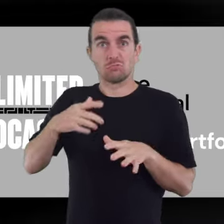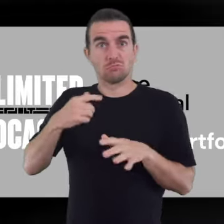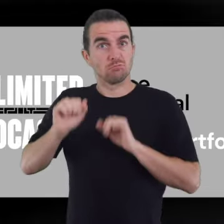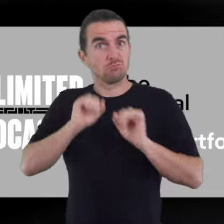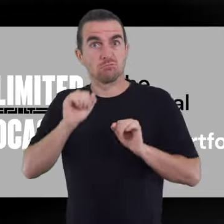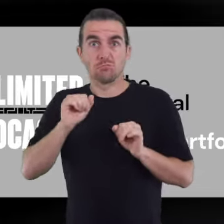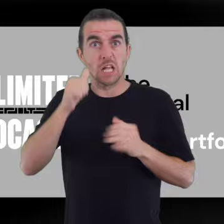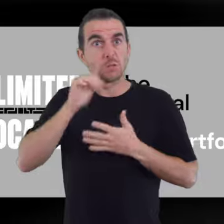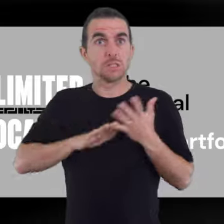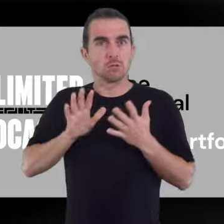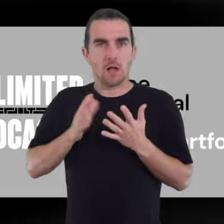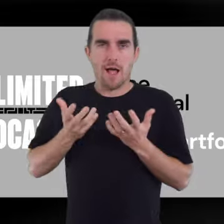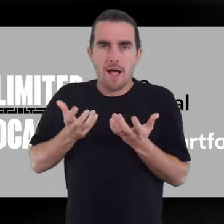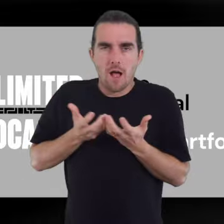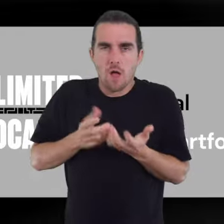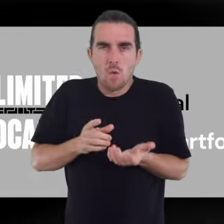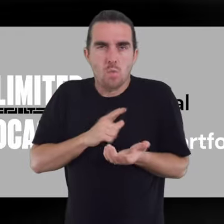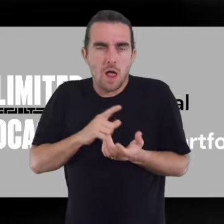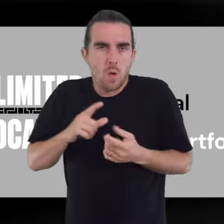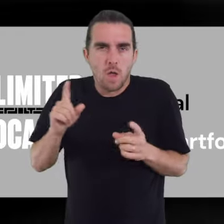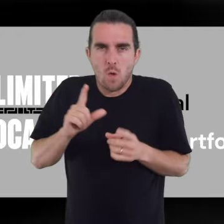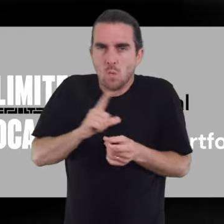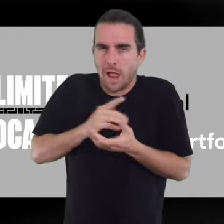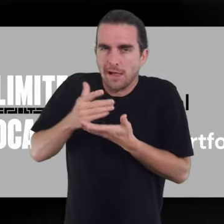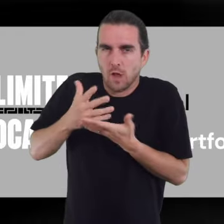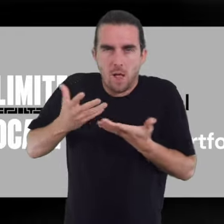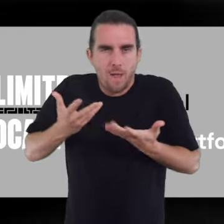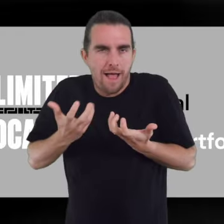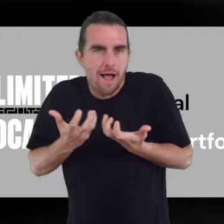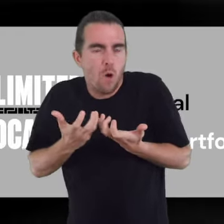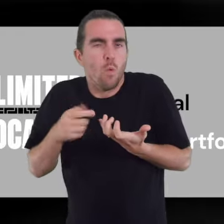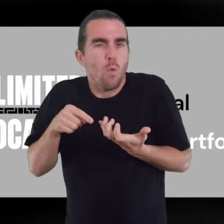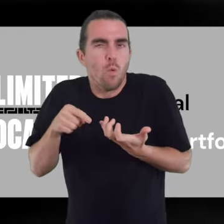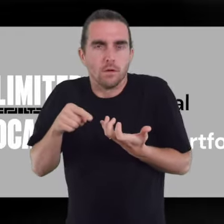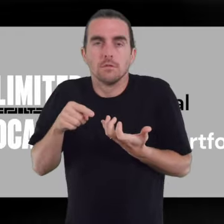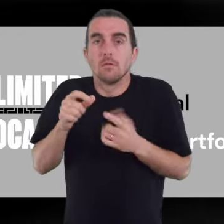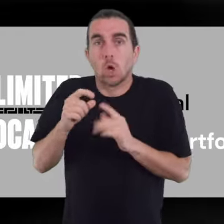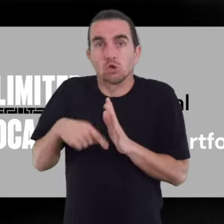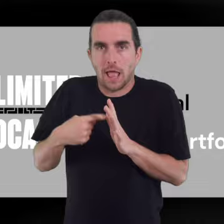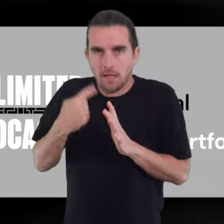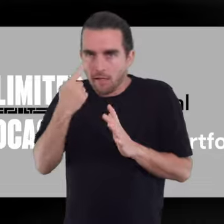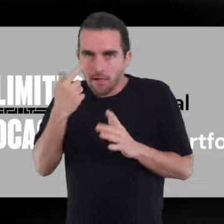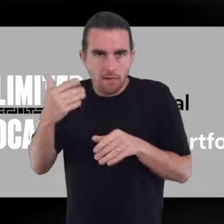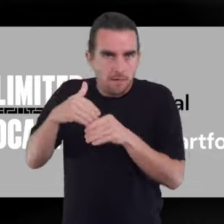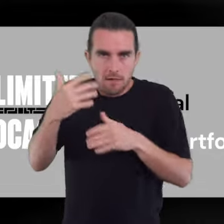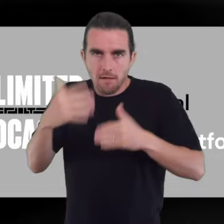but the kind of how, and why, and where of sharing them. The project, sort of, or the initial part of the project